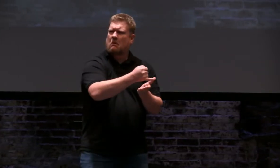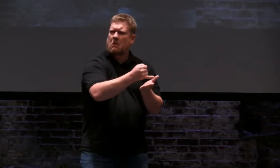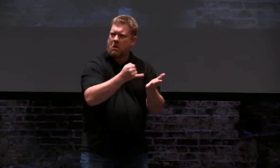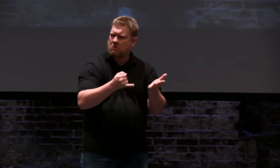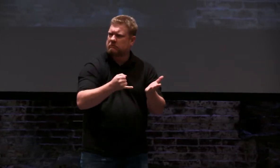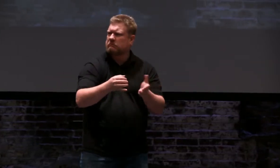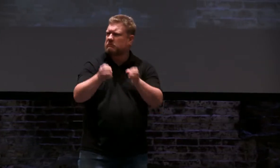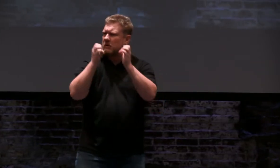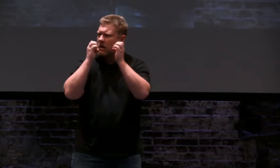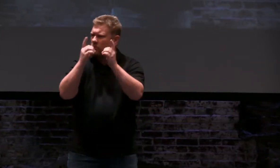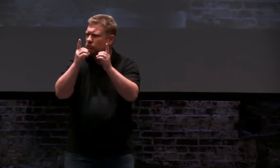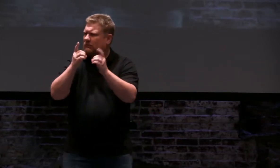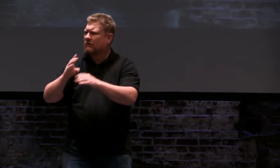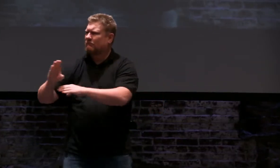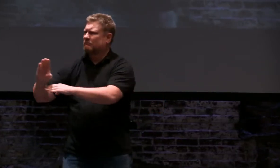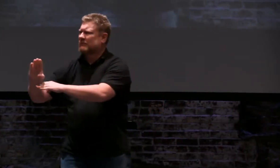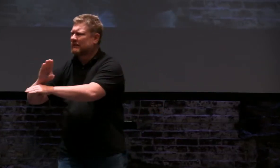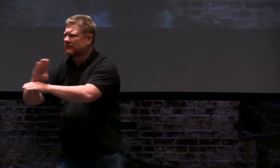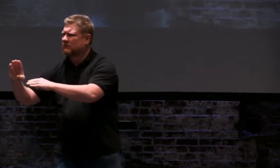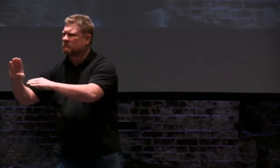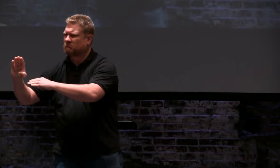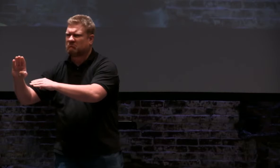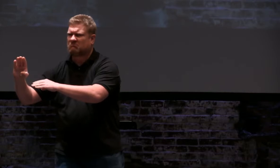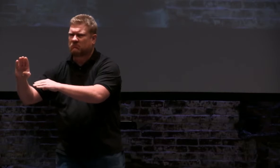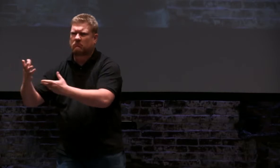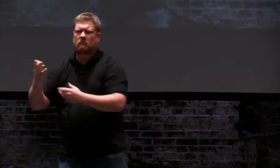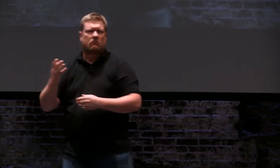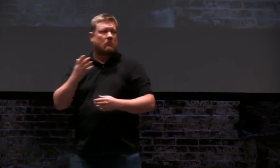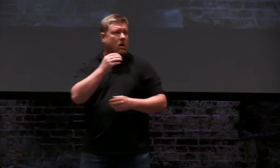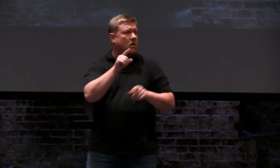three basic areas of focus, arts, education, and business.